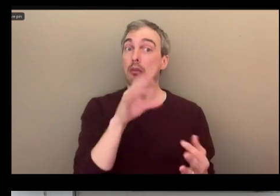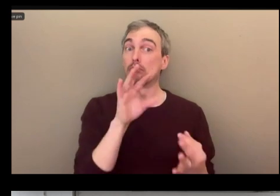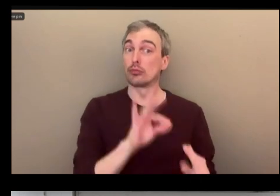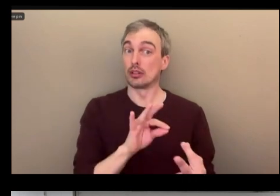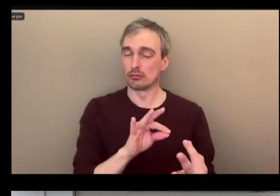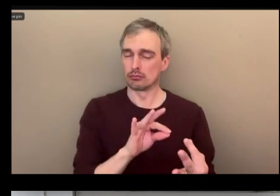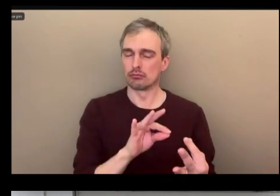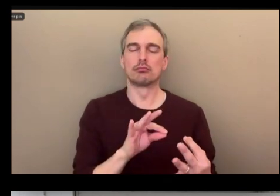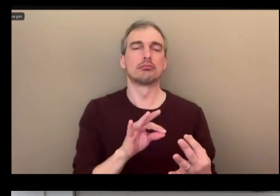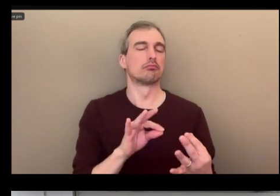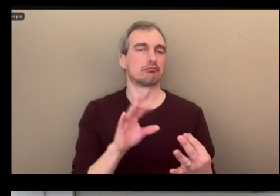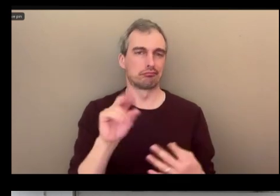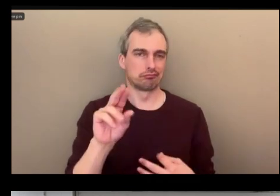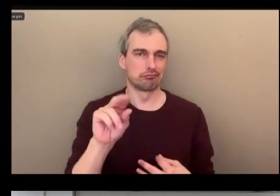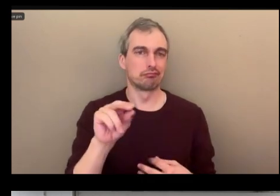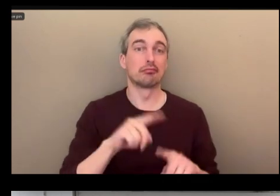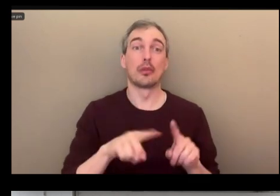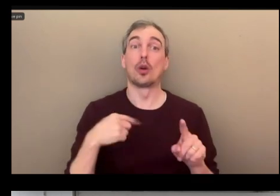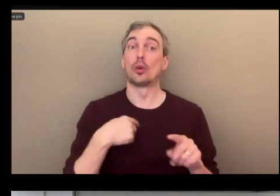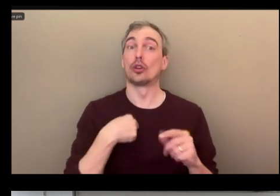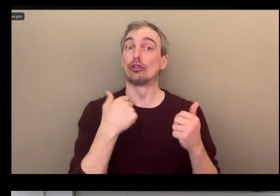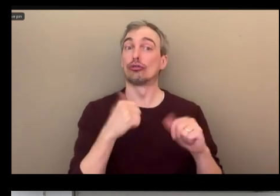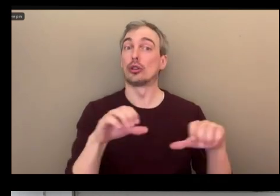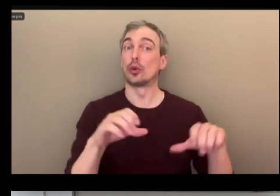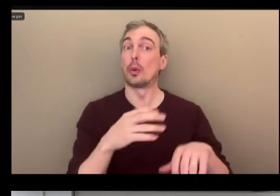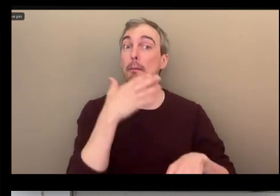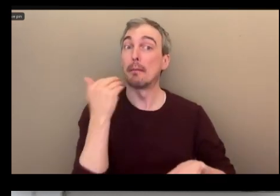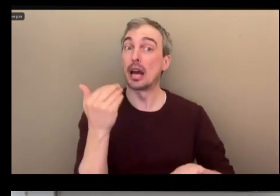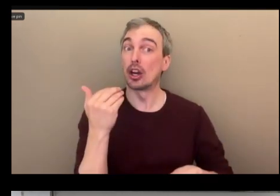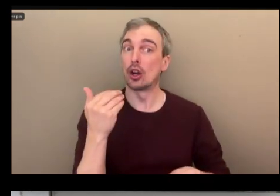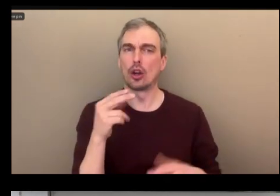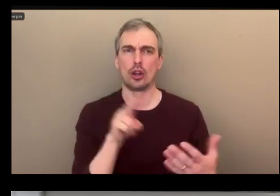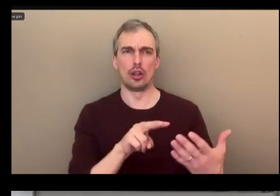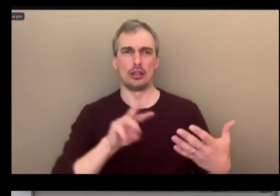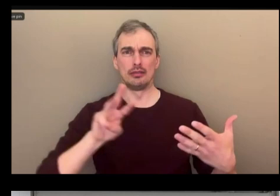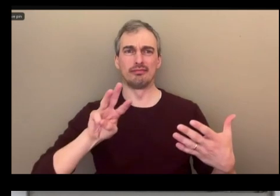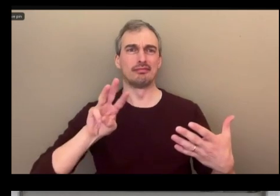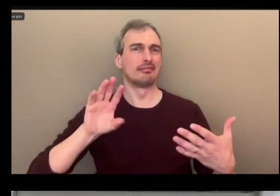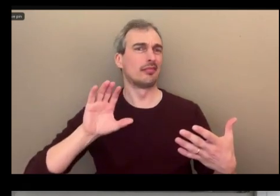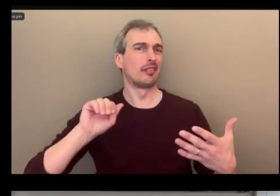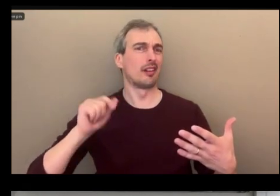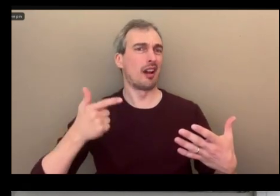And how do you take it and build even better? We do believe that the better you make a product or service for people